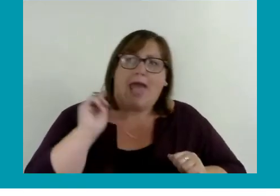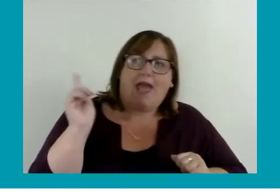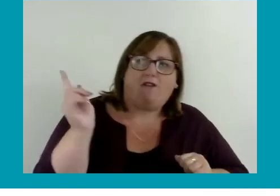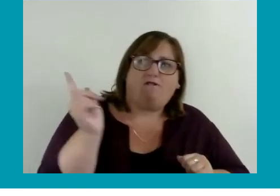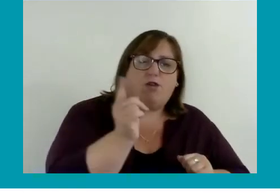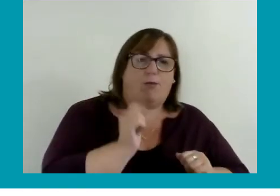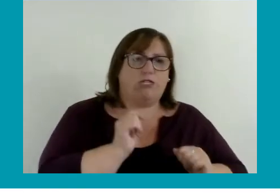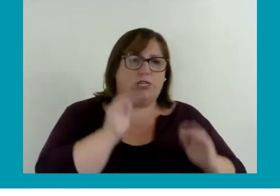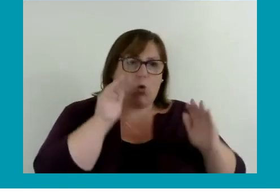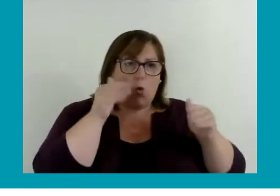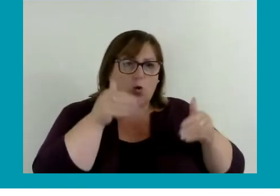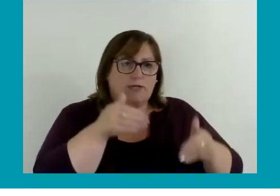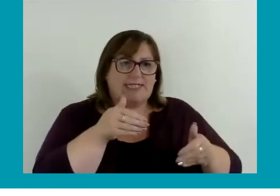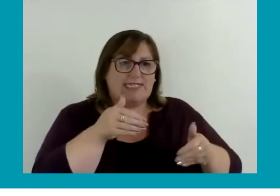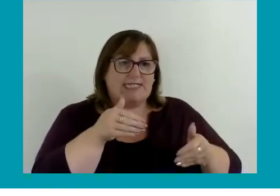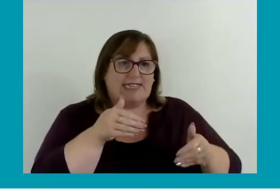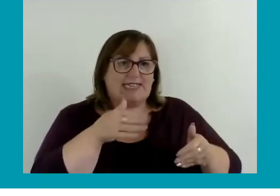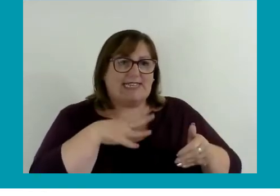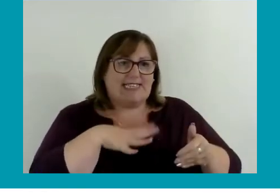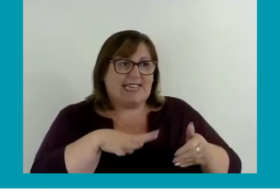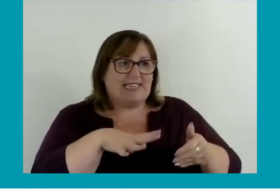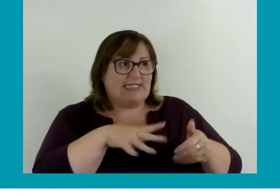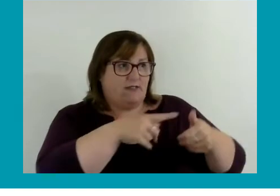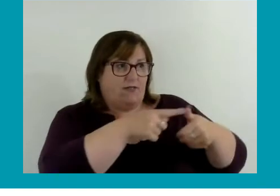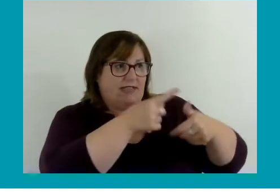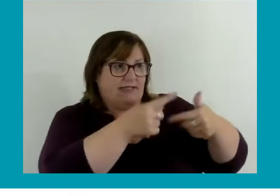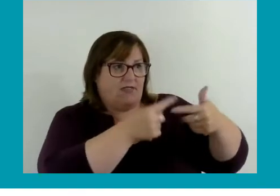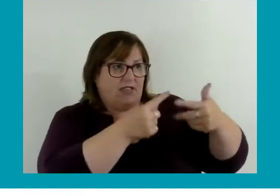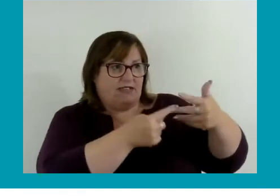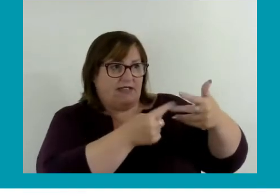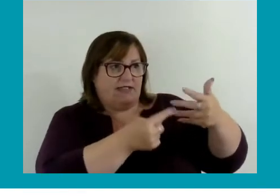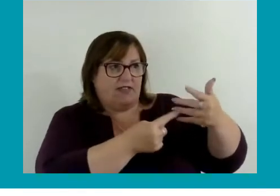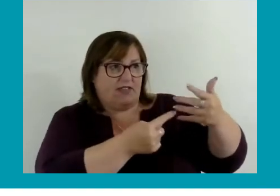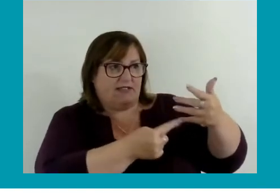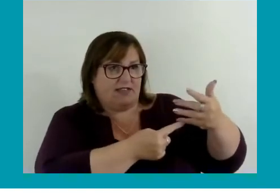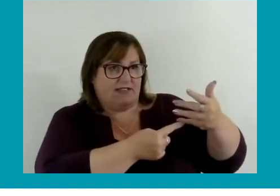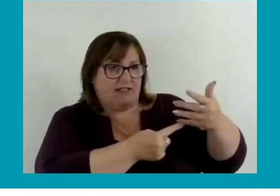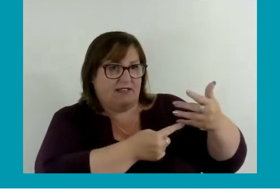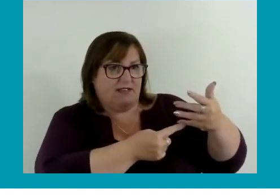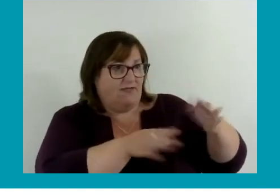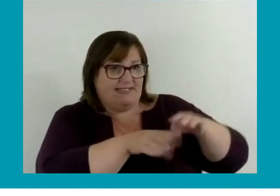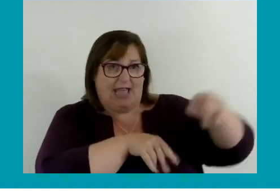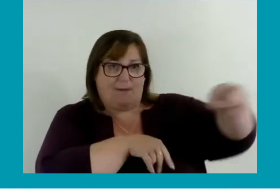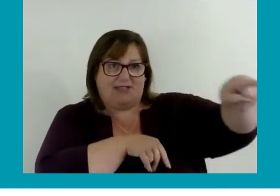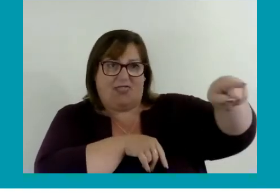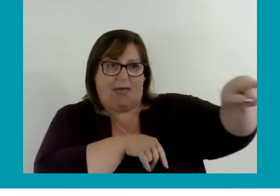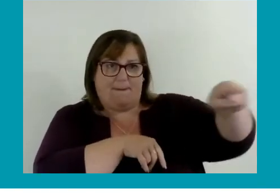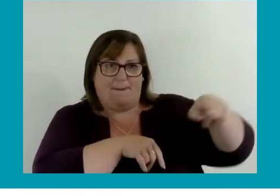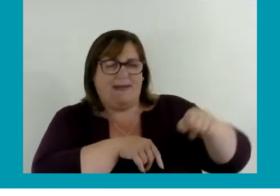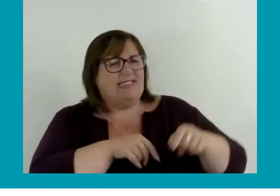adjustments but anybody who lives with a rare condition or a different condition any condition